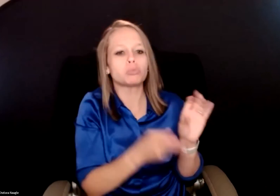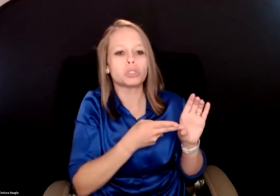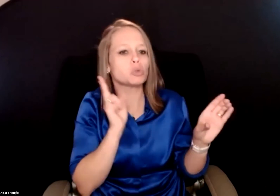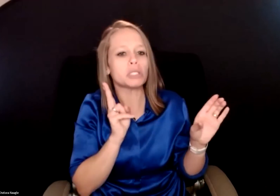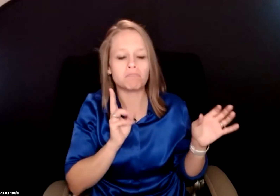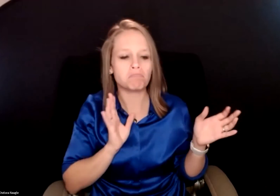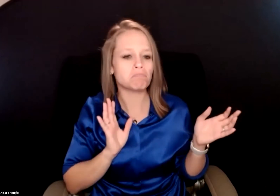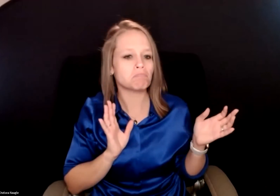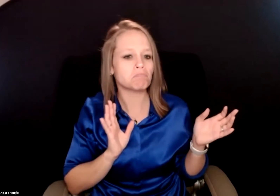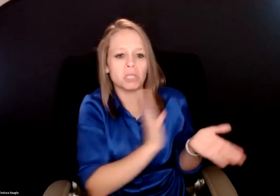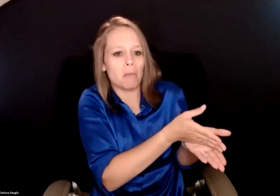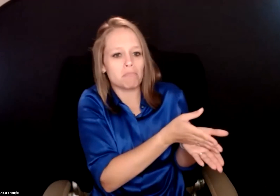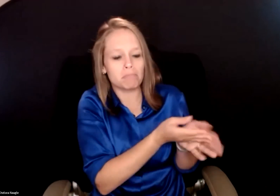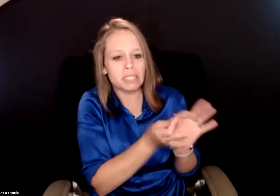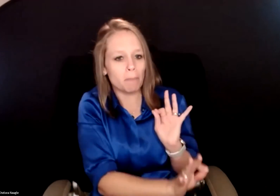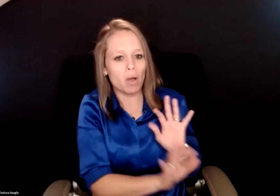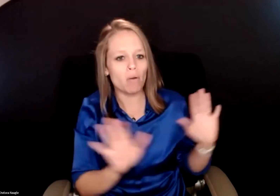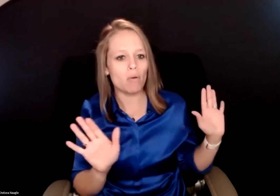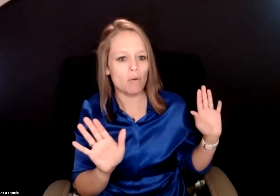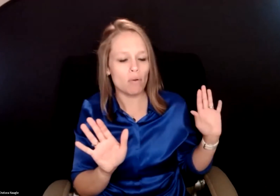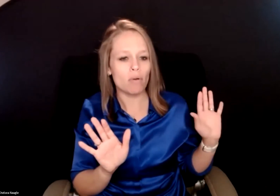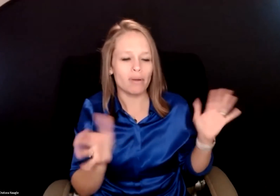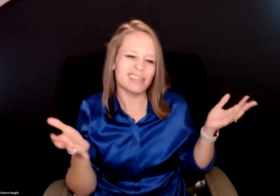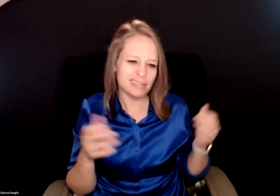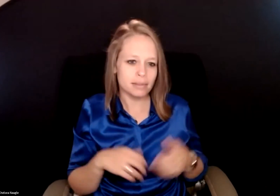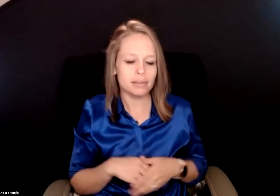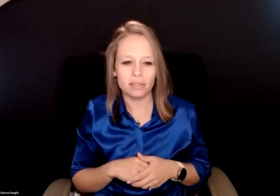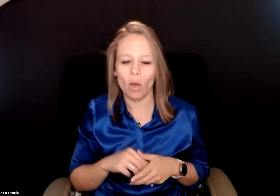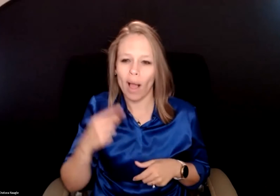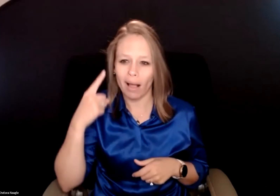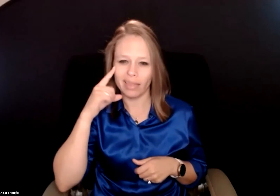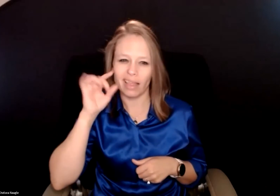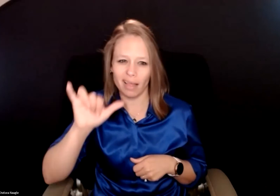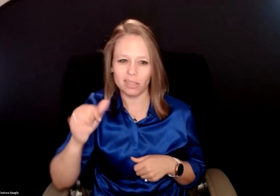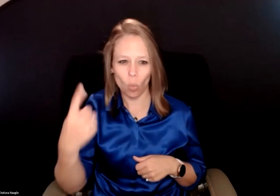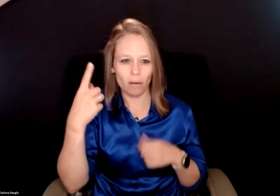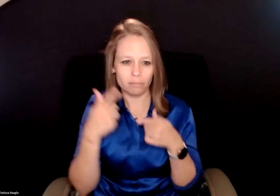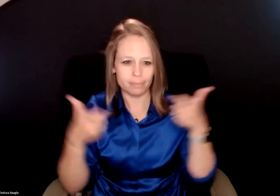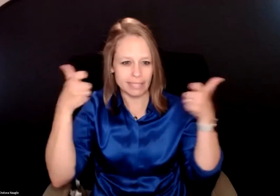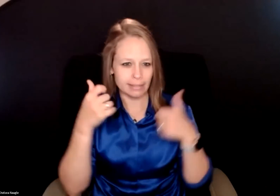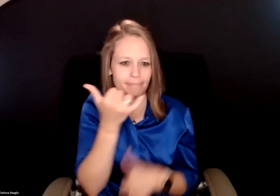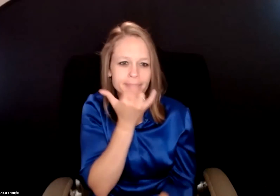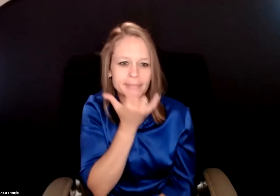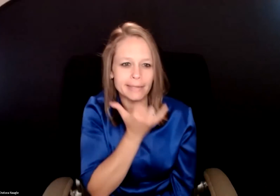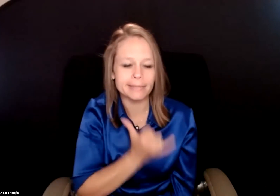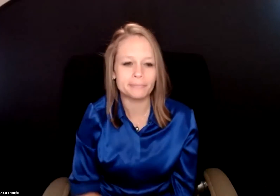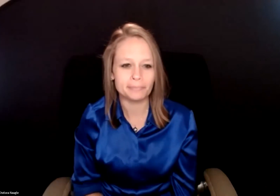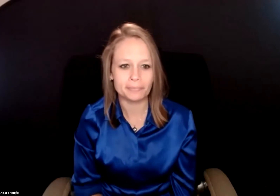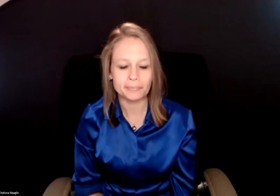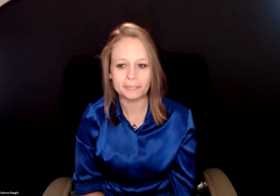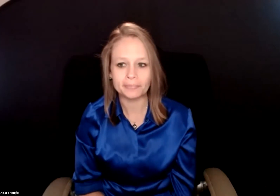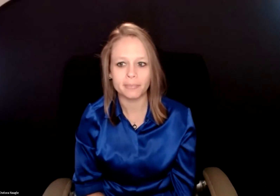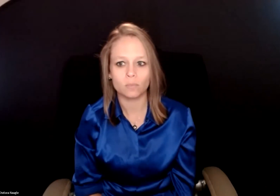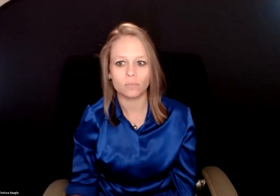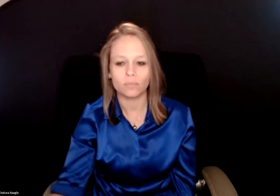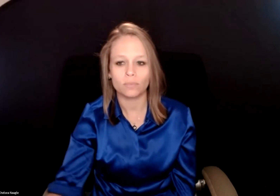That is kind of what I would say would be the biggest mistake.